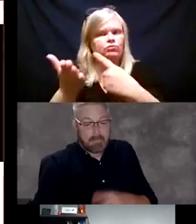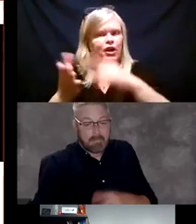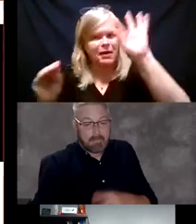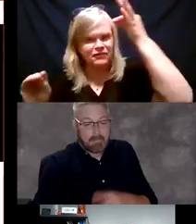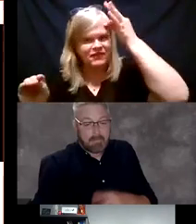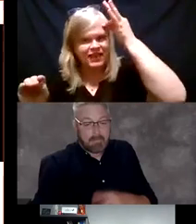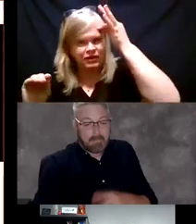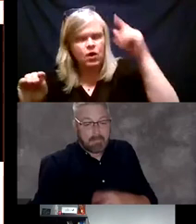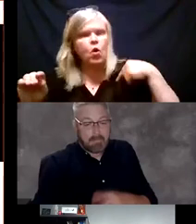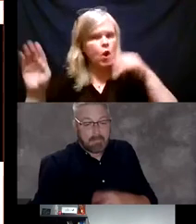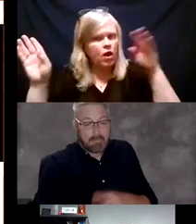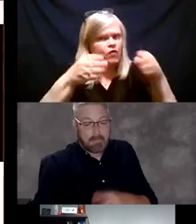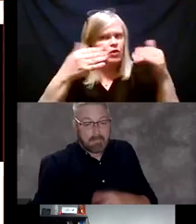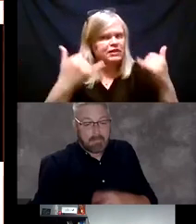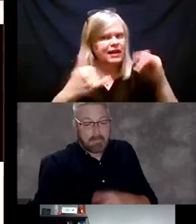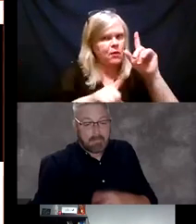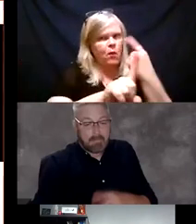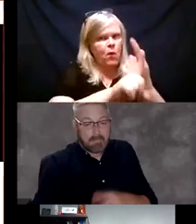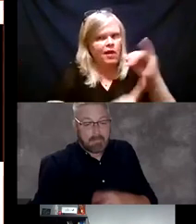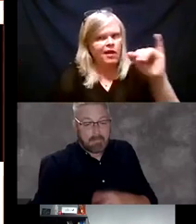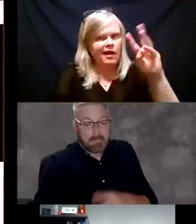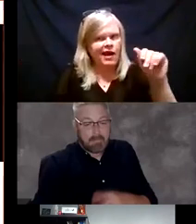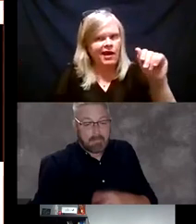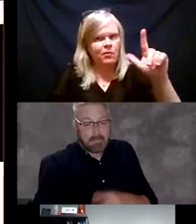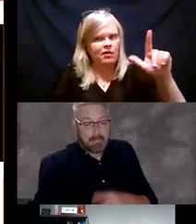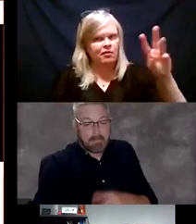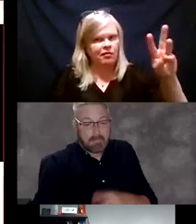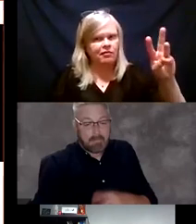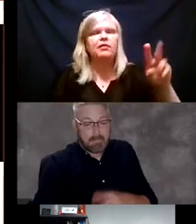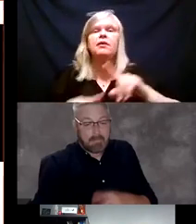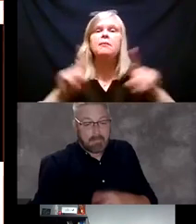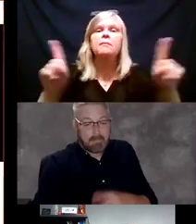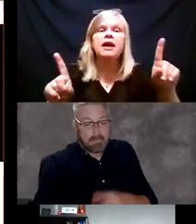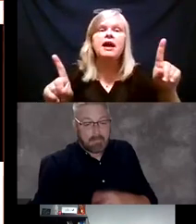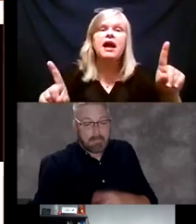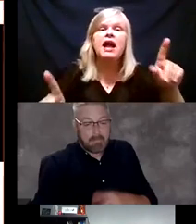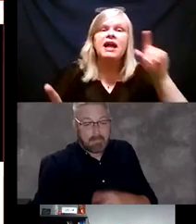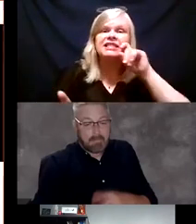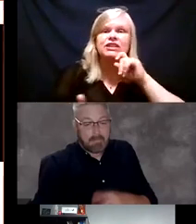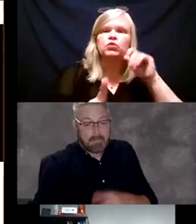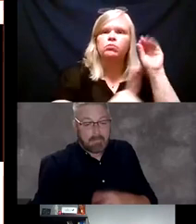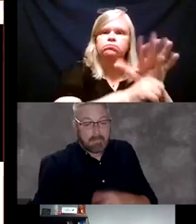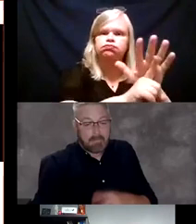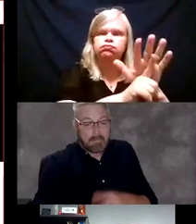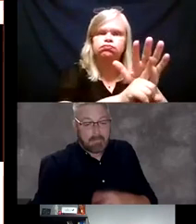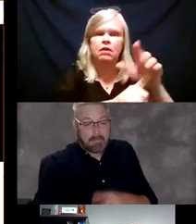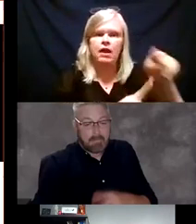IOWA LAW, BUT EXPLOITATION OF A MINOR CAN BE A CLASS C OR D